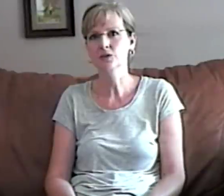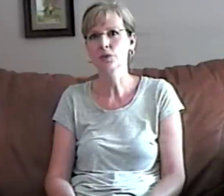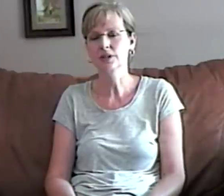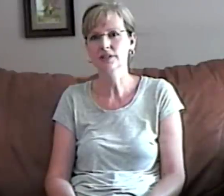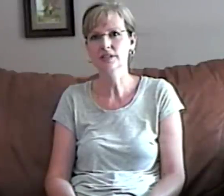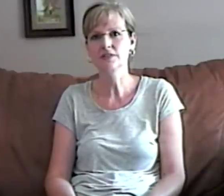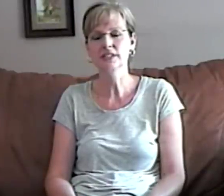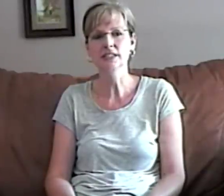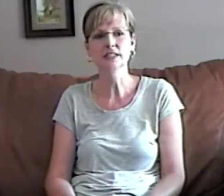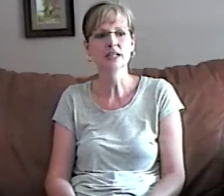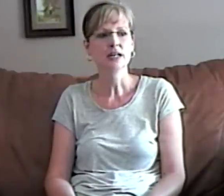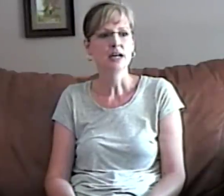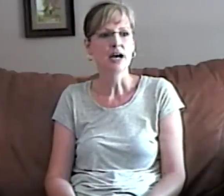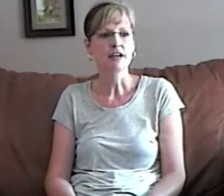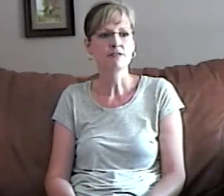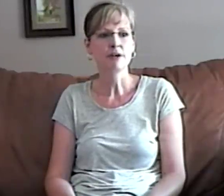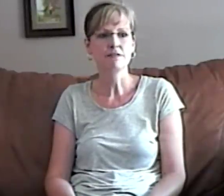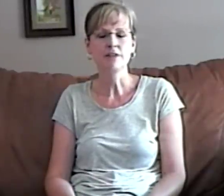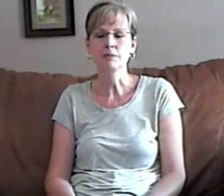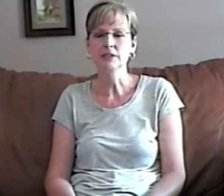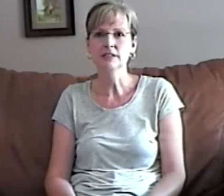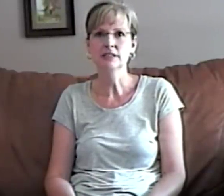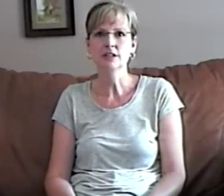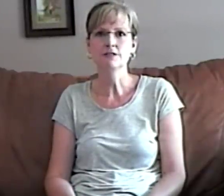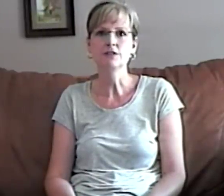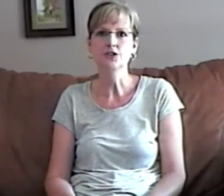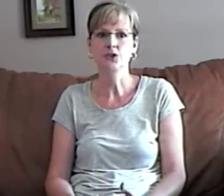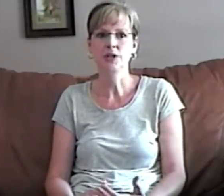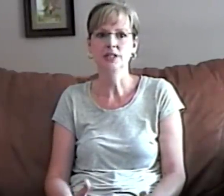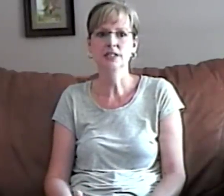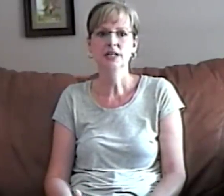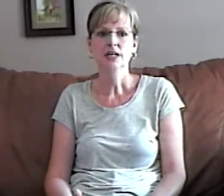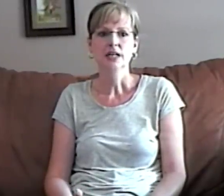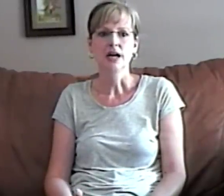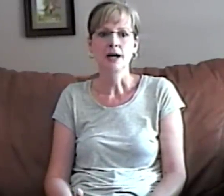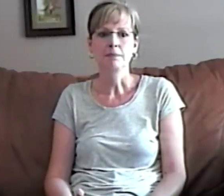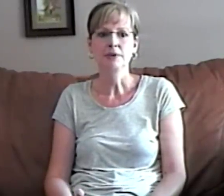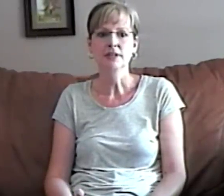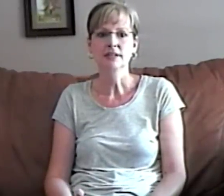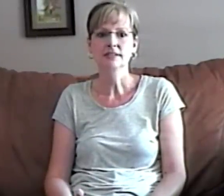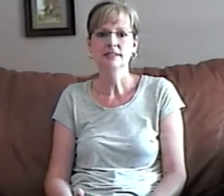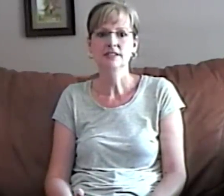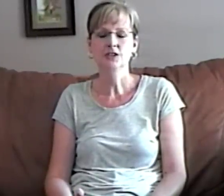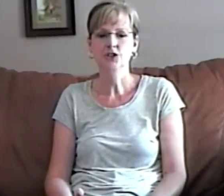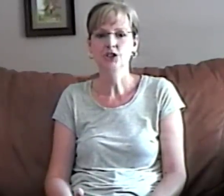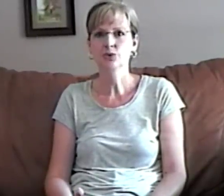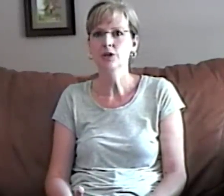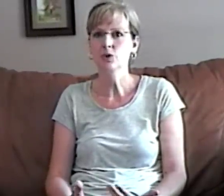and what I've seen. I've met families that are frustrated because their children are